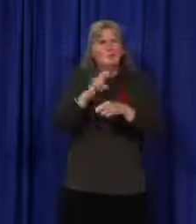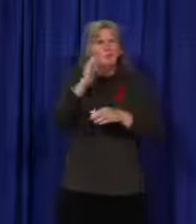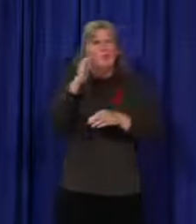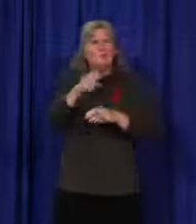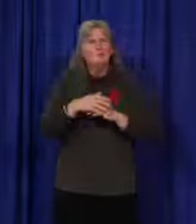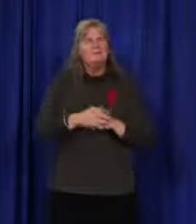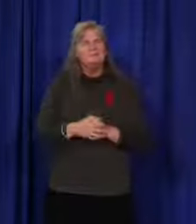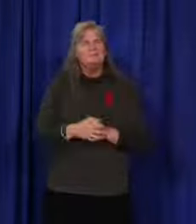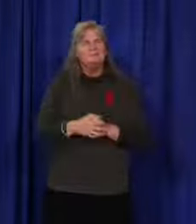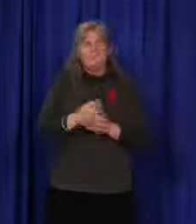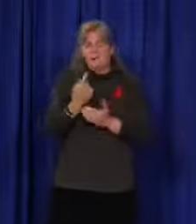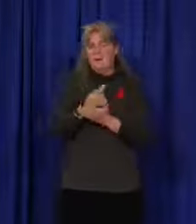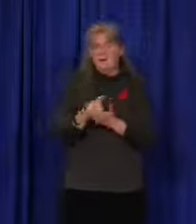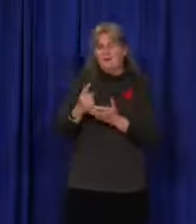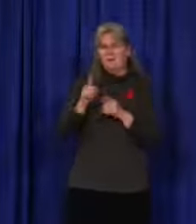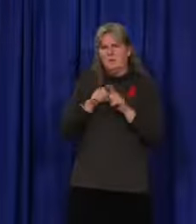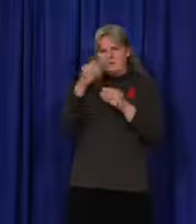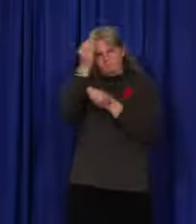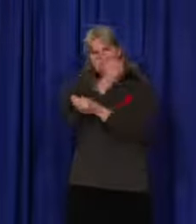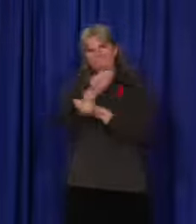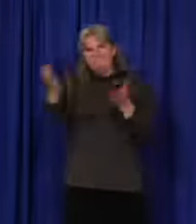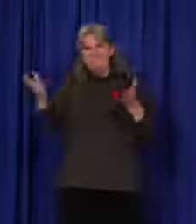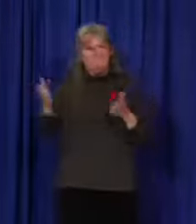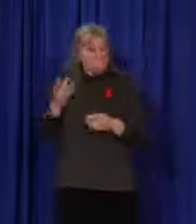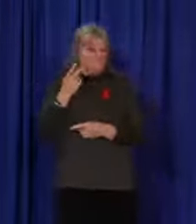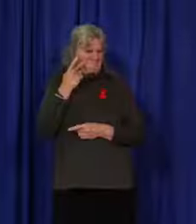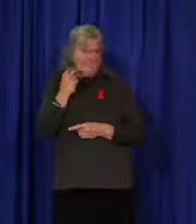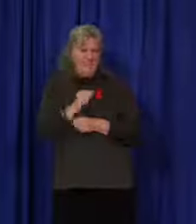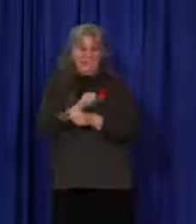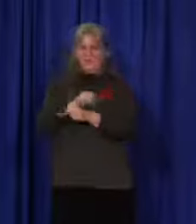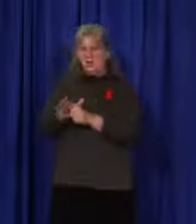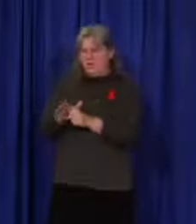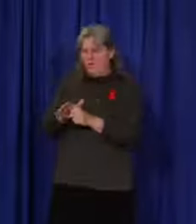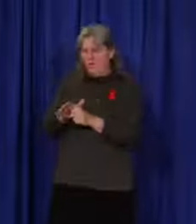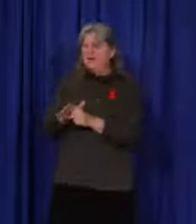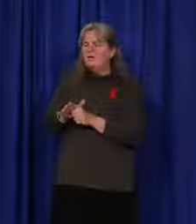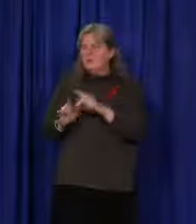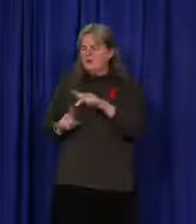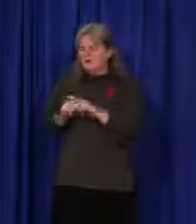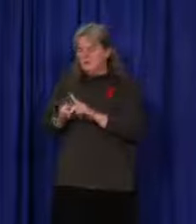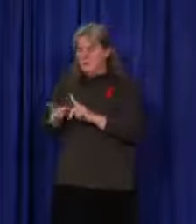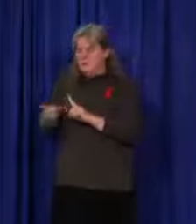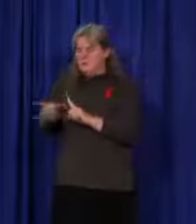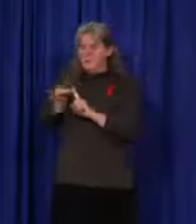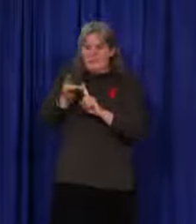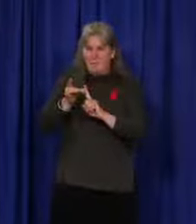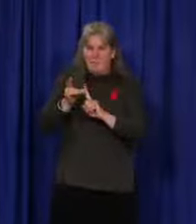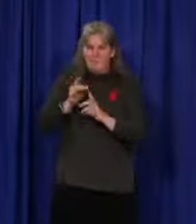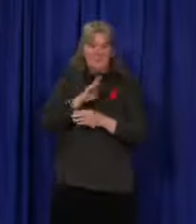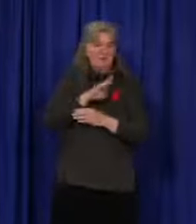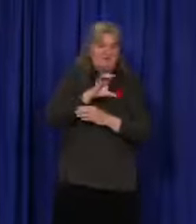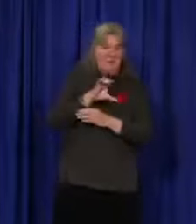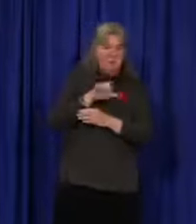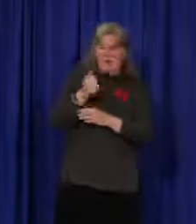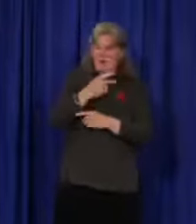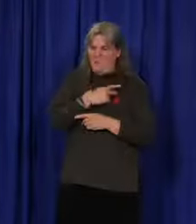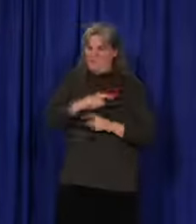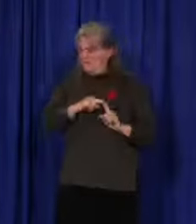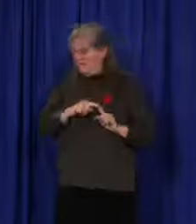people as long as it is seated with assigned seating and, of course, physically distanced. These kinds of events could